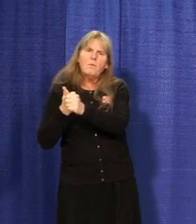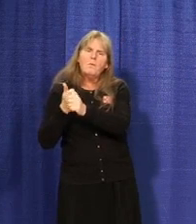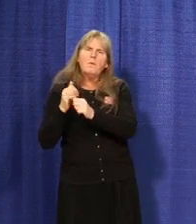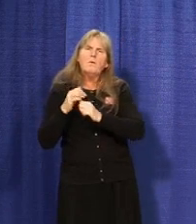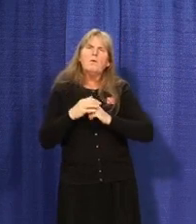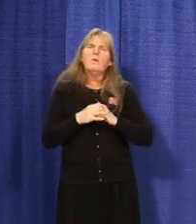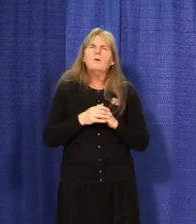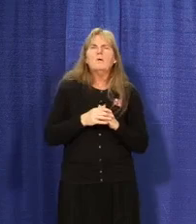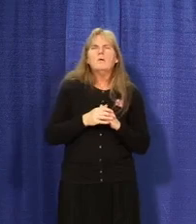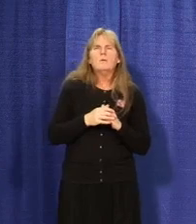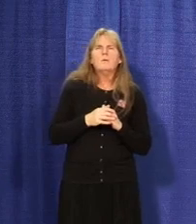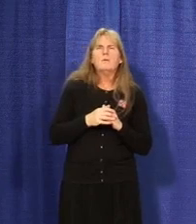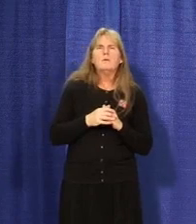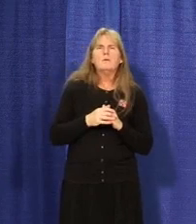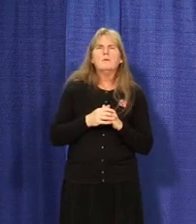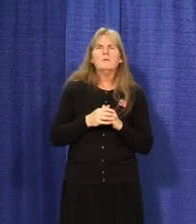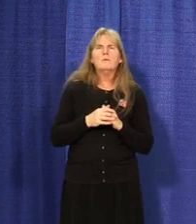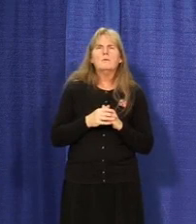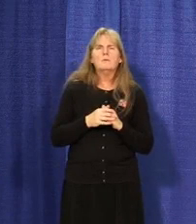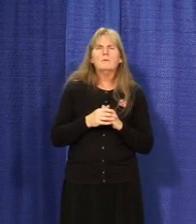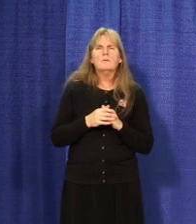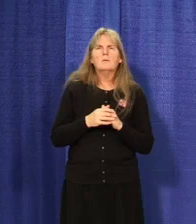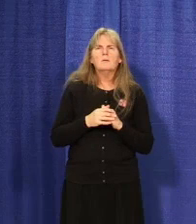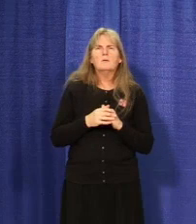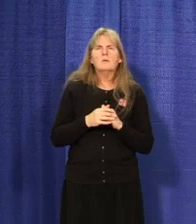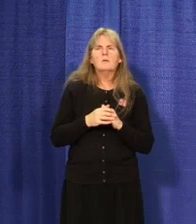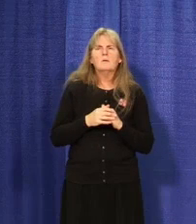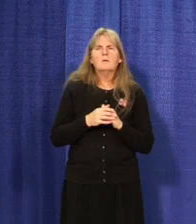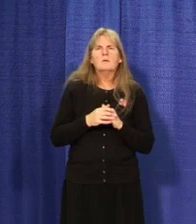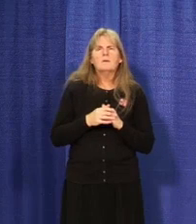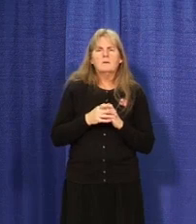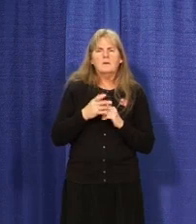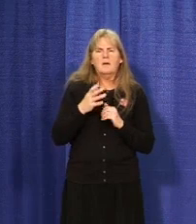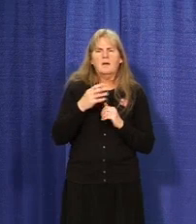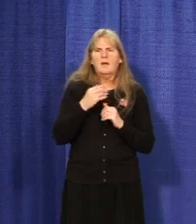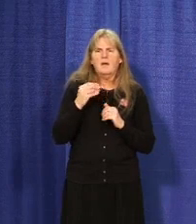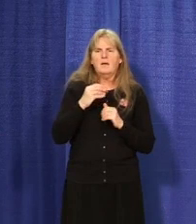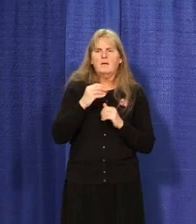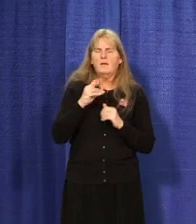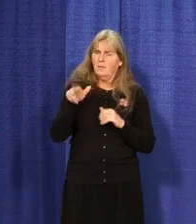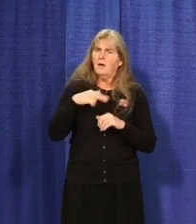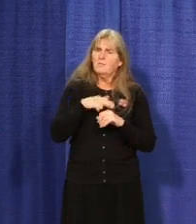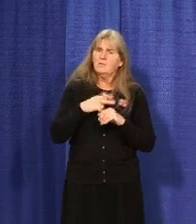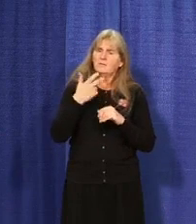And otherwise, to follow the other Safe Six measures that are